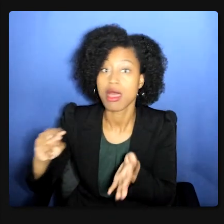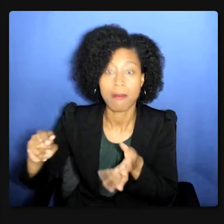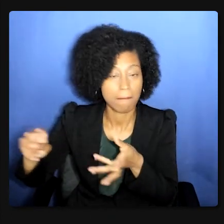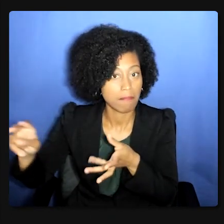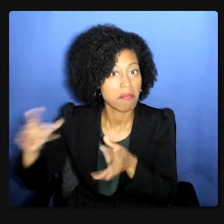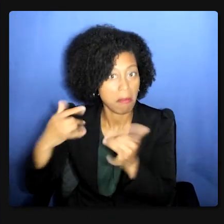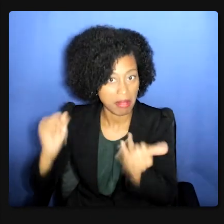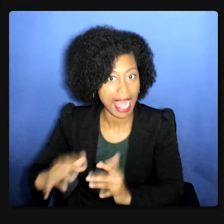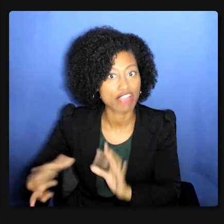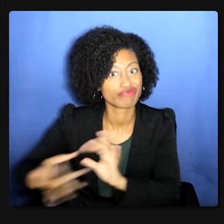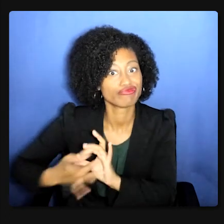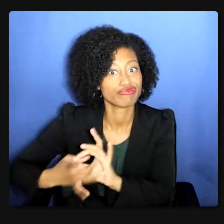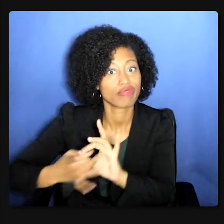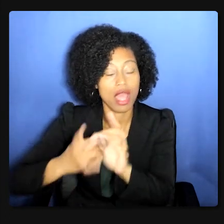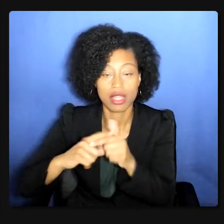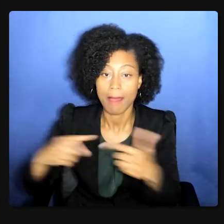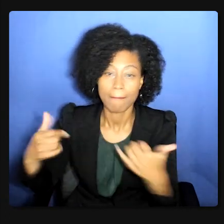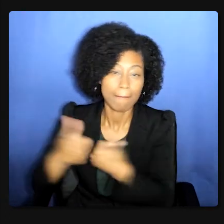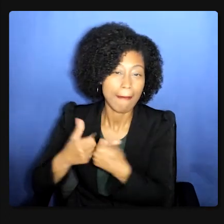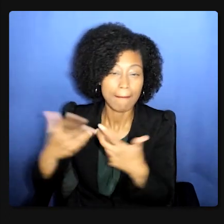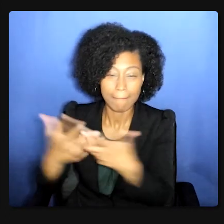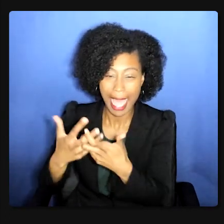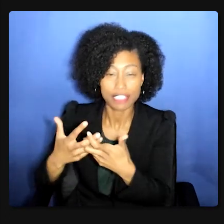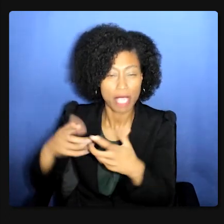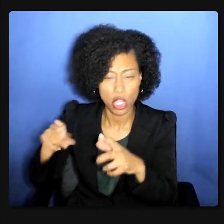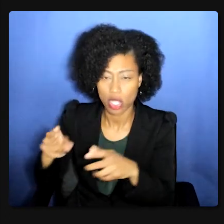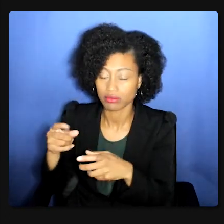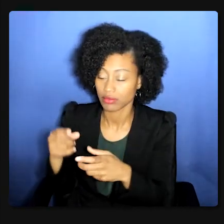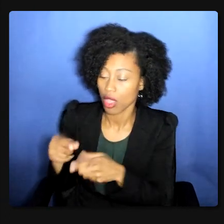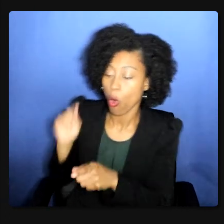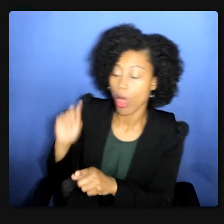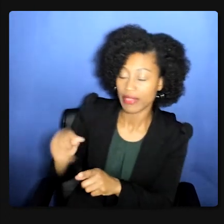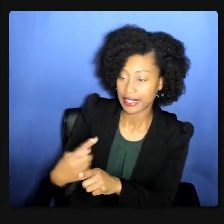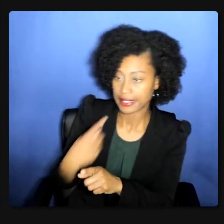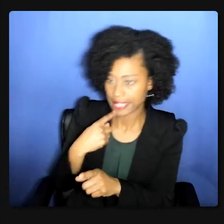So the matchmaker will decide that it is time for a server, right,